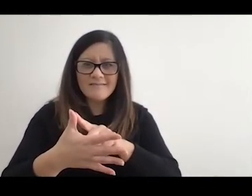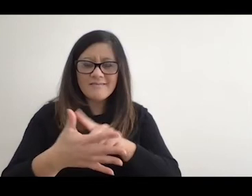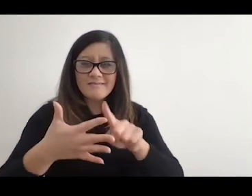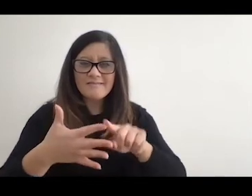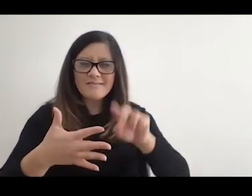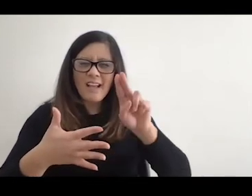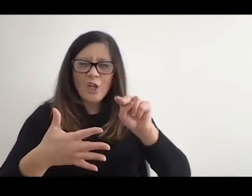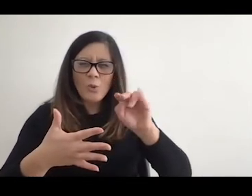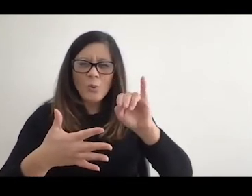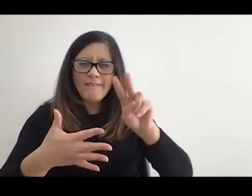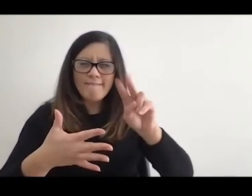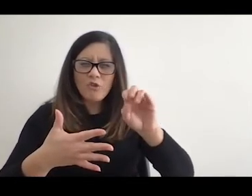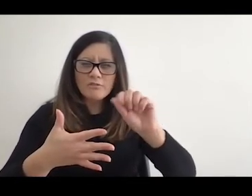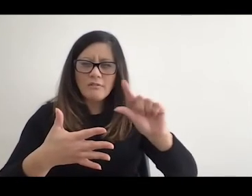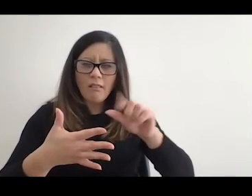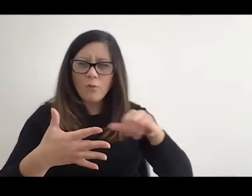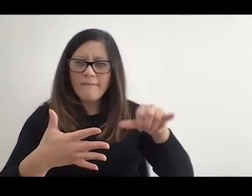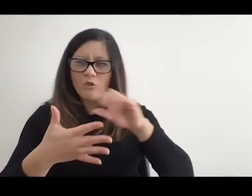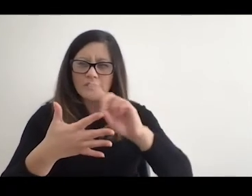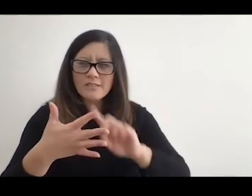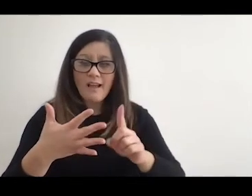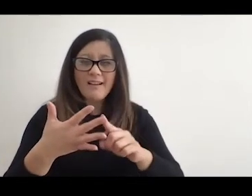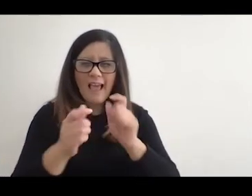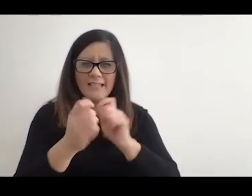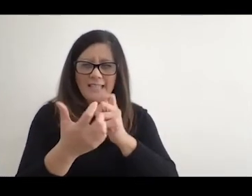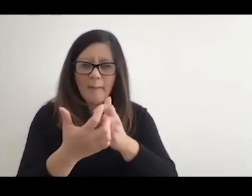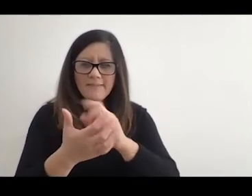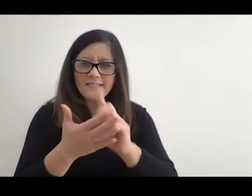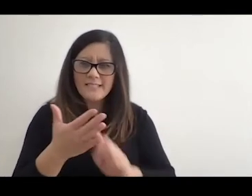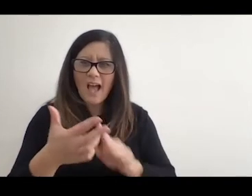Universal design and adaptive design all coming together.